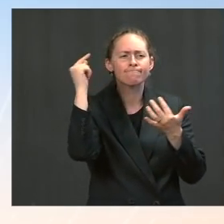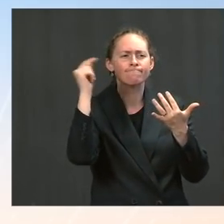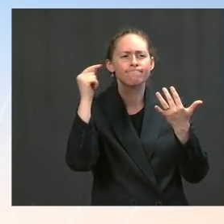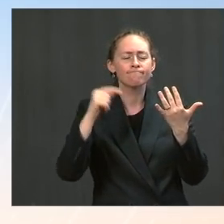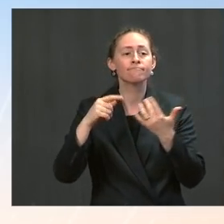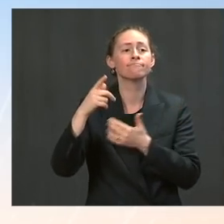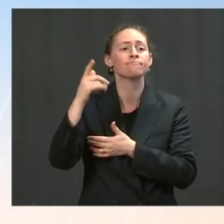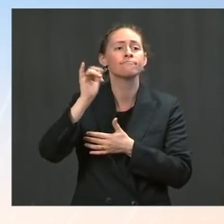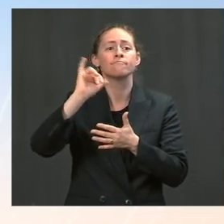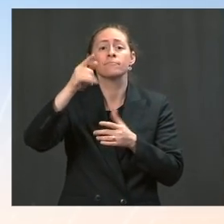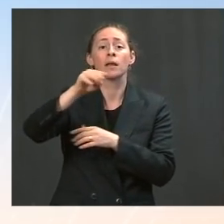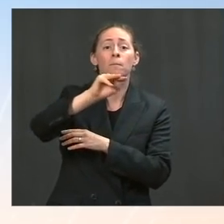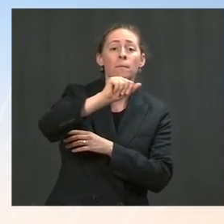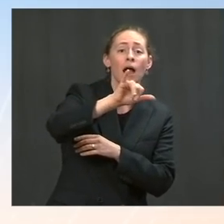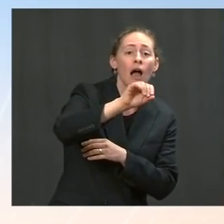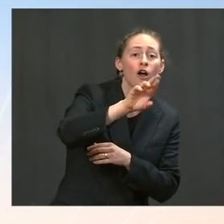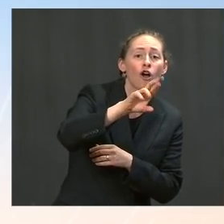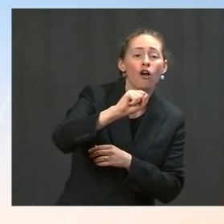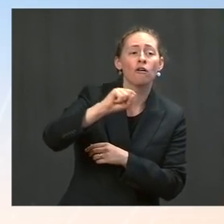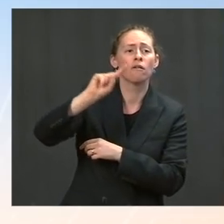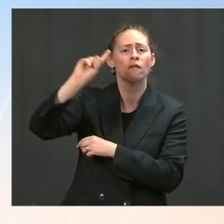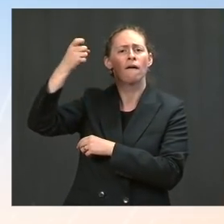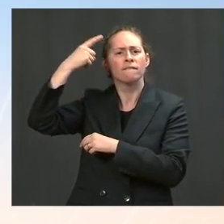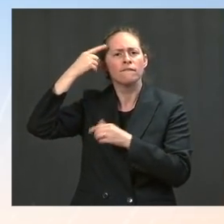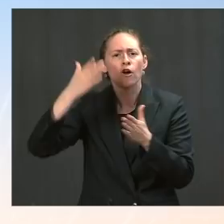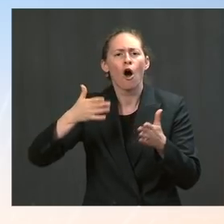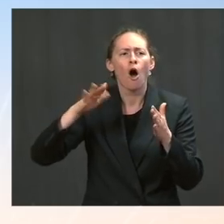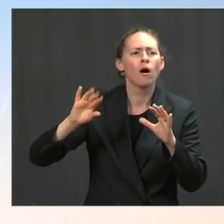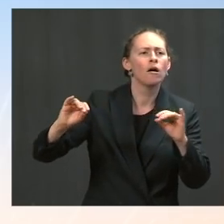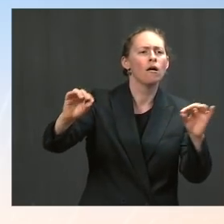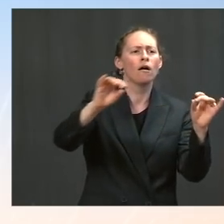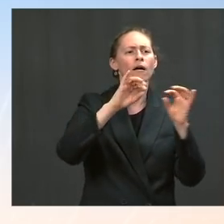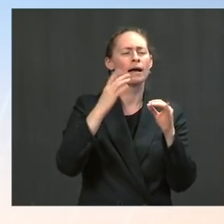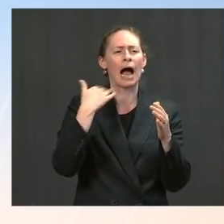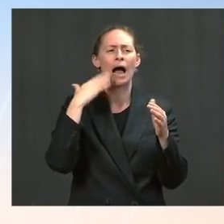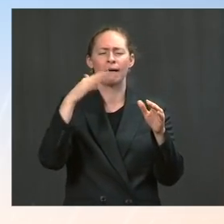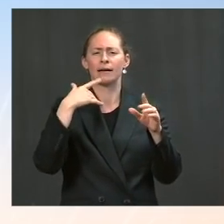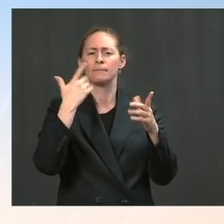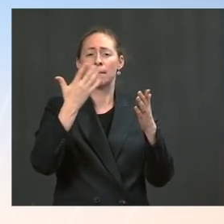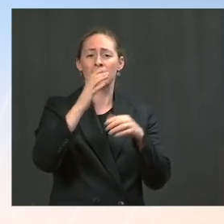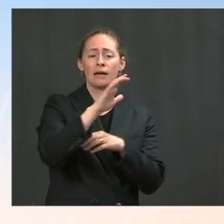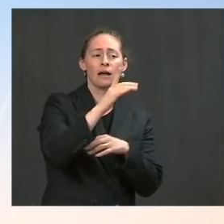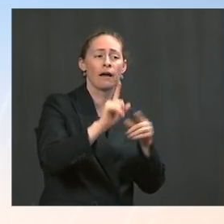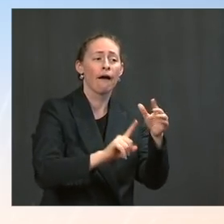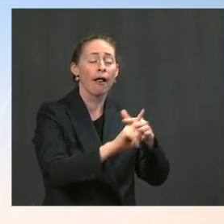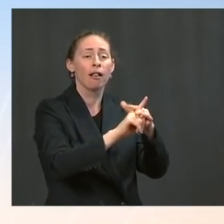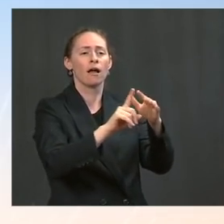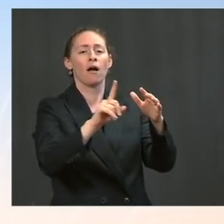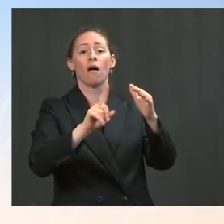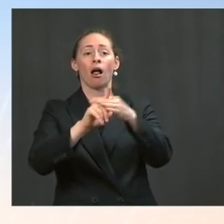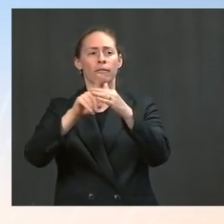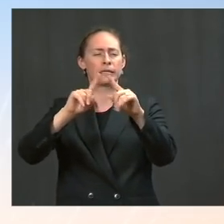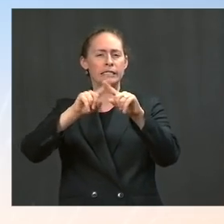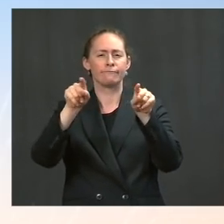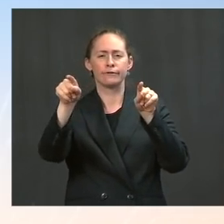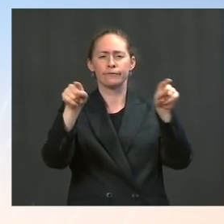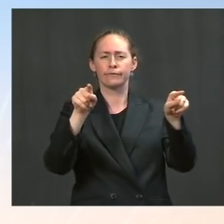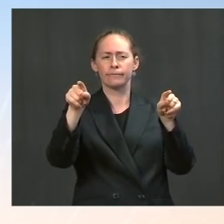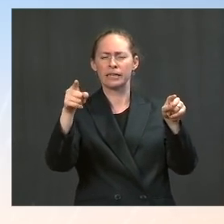for good reason. It sounds like there's some different case-by-case scenarios that have made it more challenging in certain governments and localities.